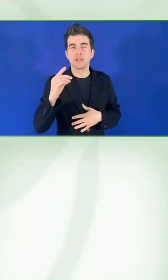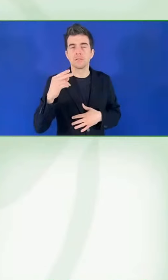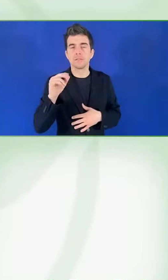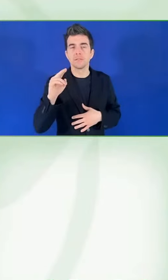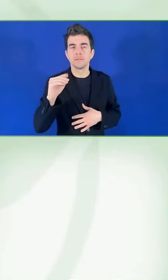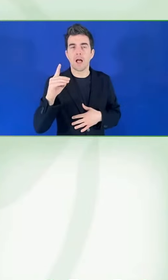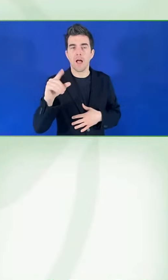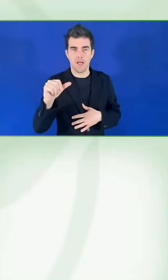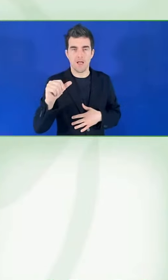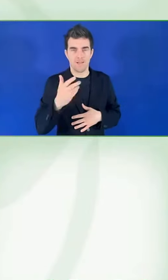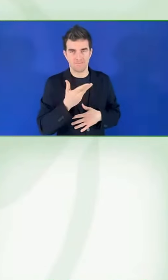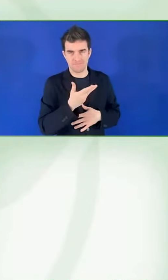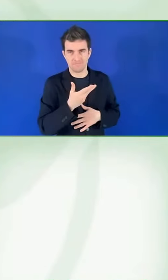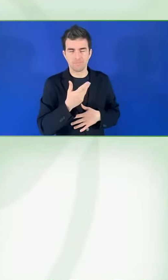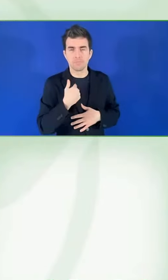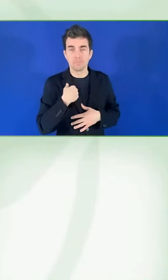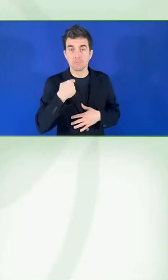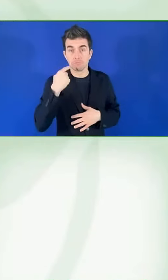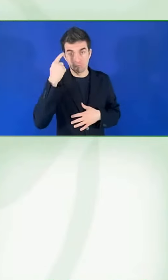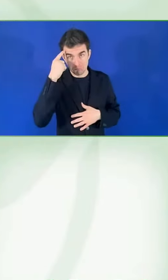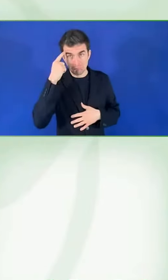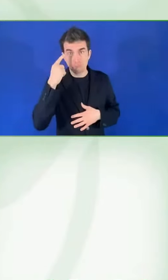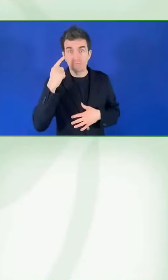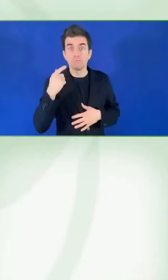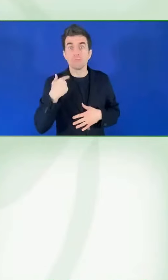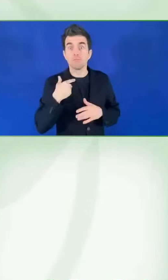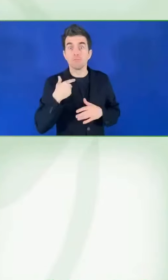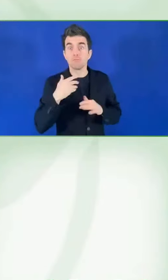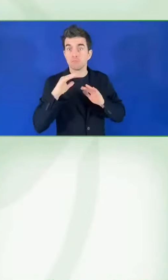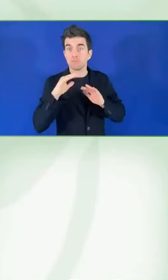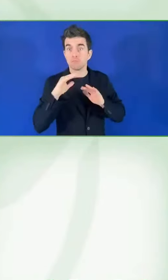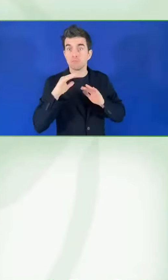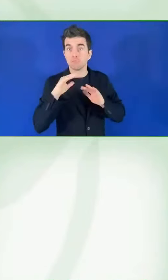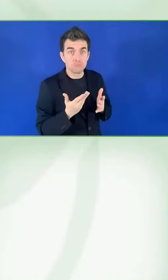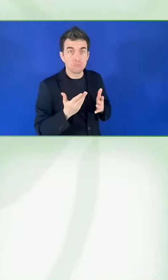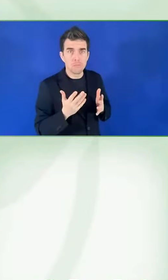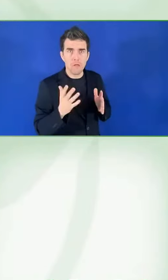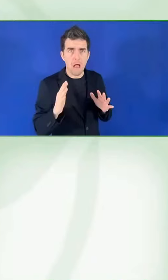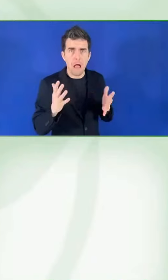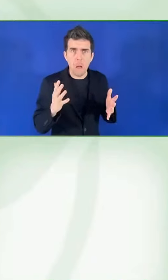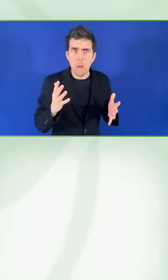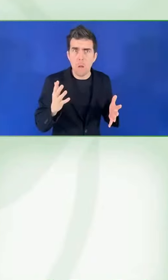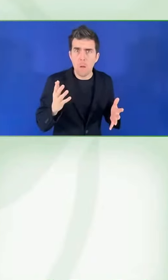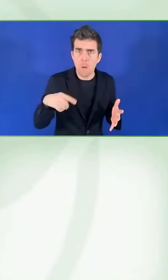She has been doing this work for a very long time.